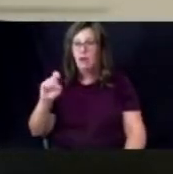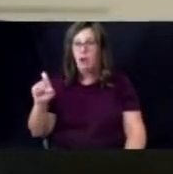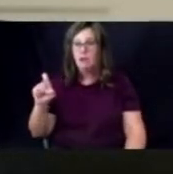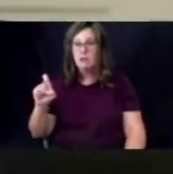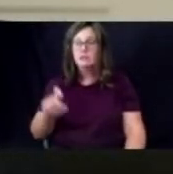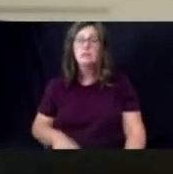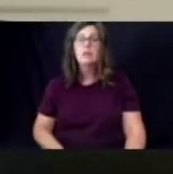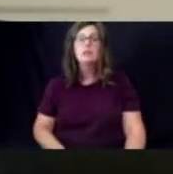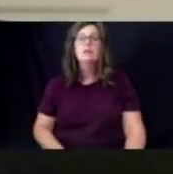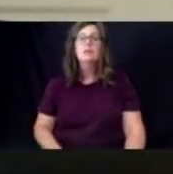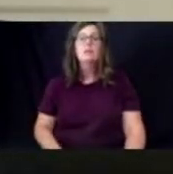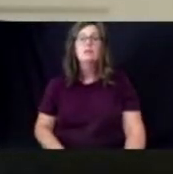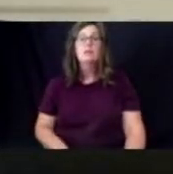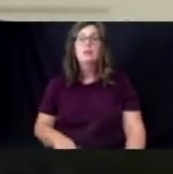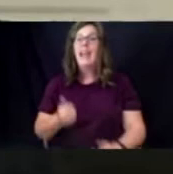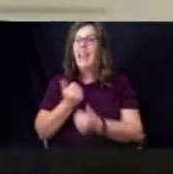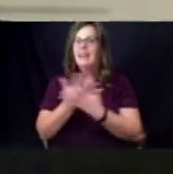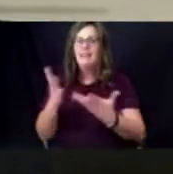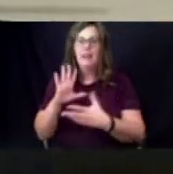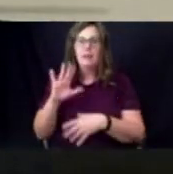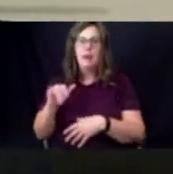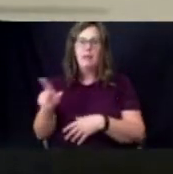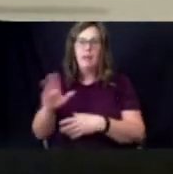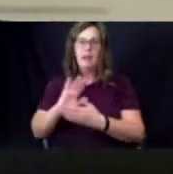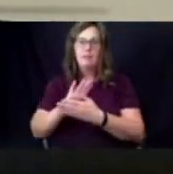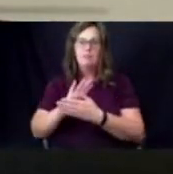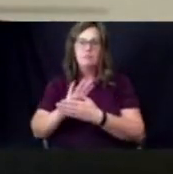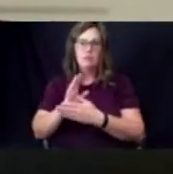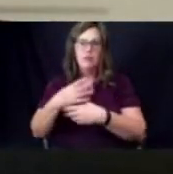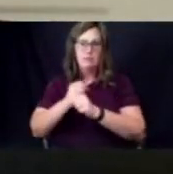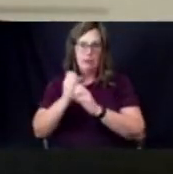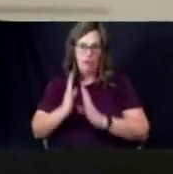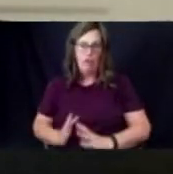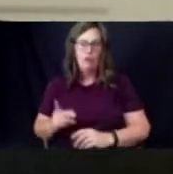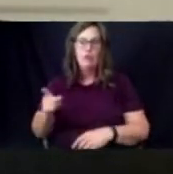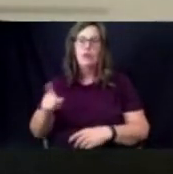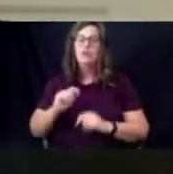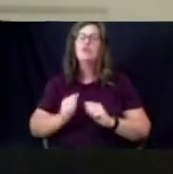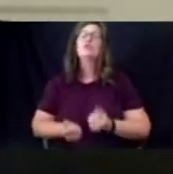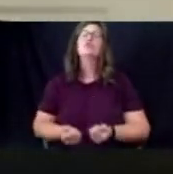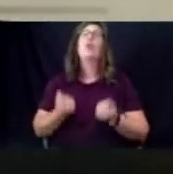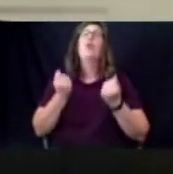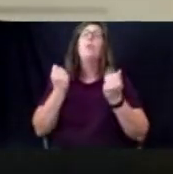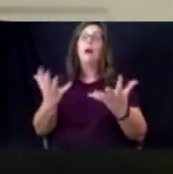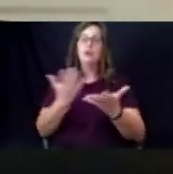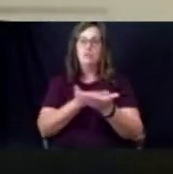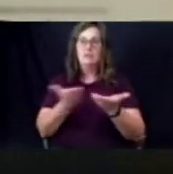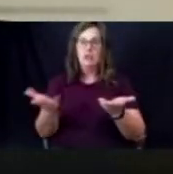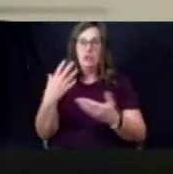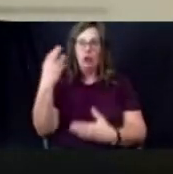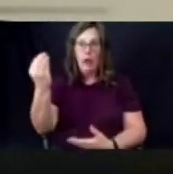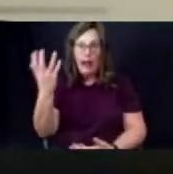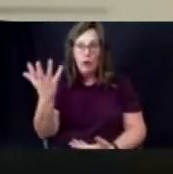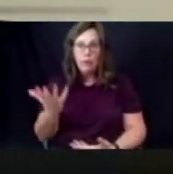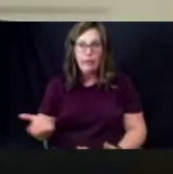much excellent material out there um yeah i think those are the things that come off the top of my